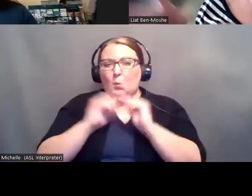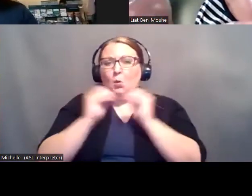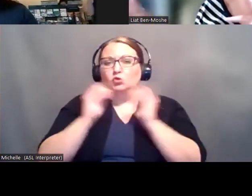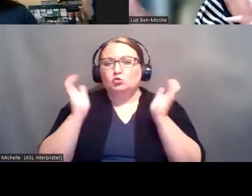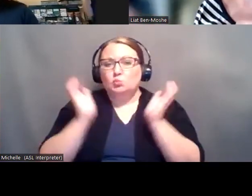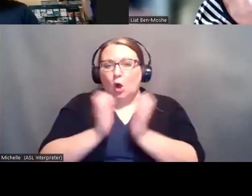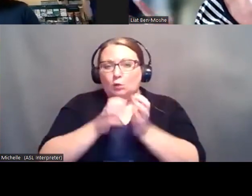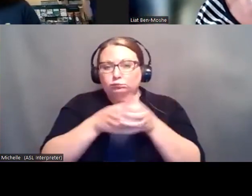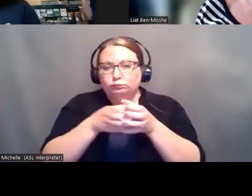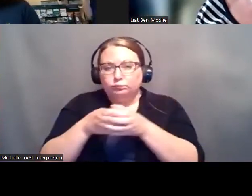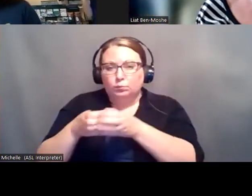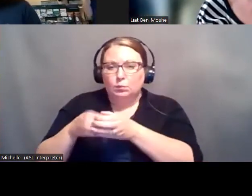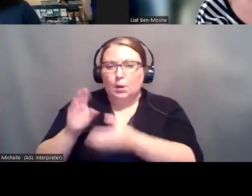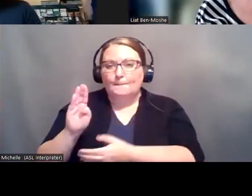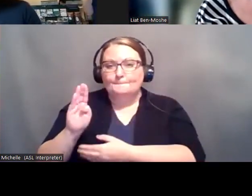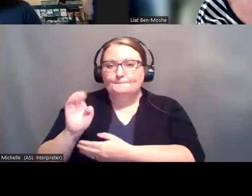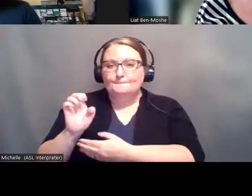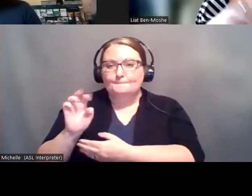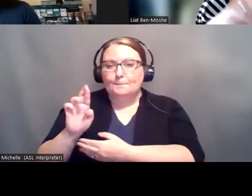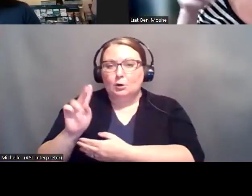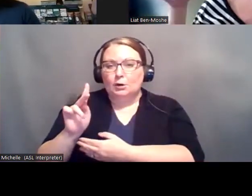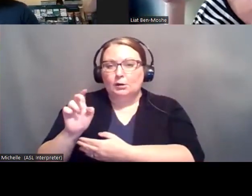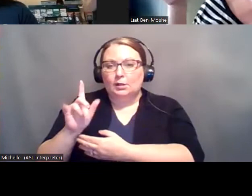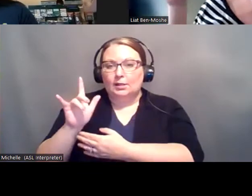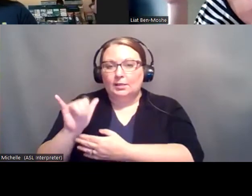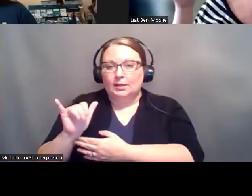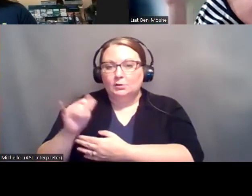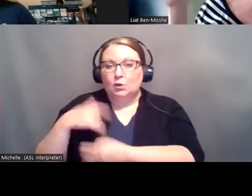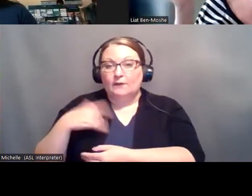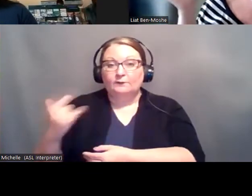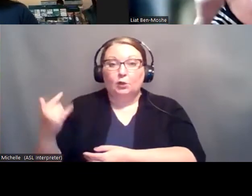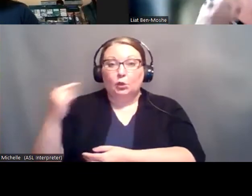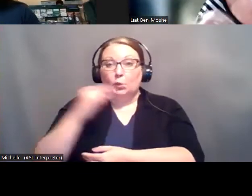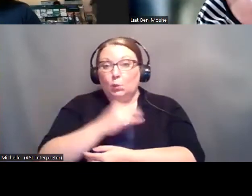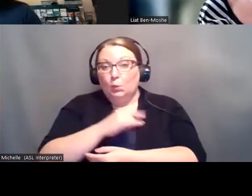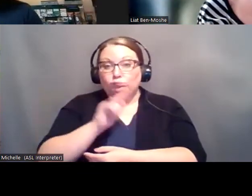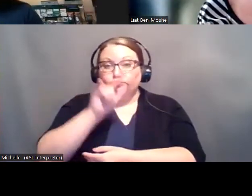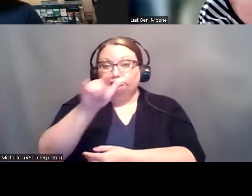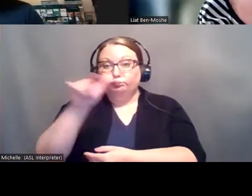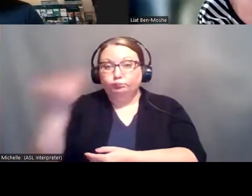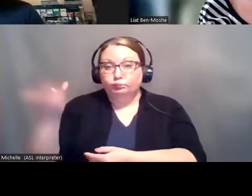like in Berkeley and so on. So I flew to these various places,